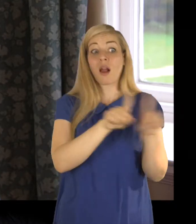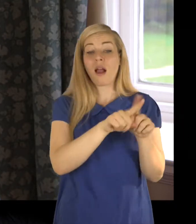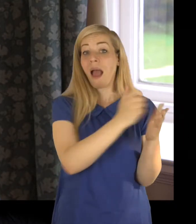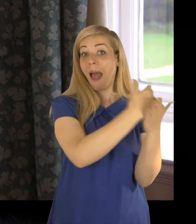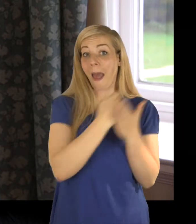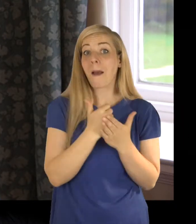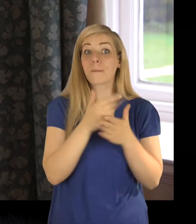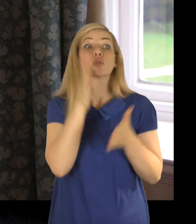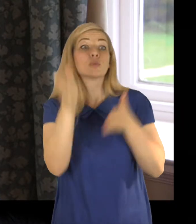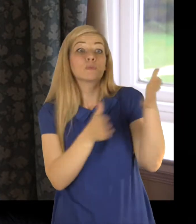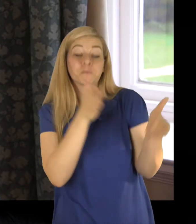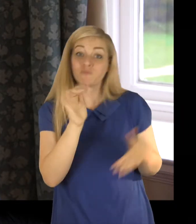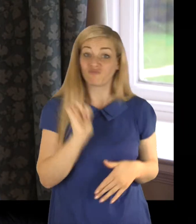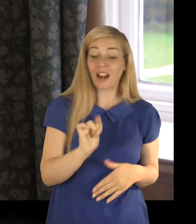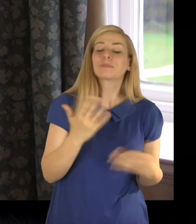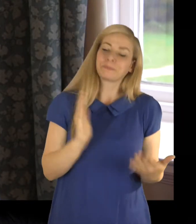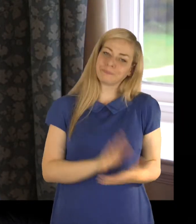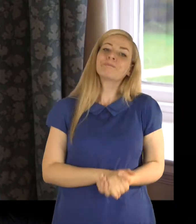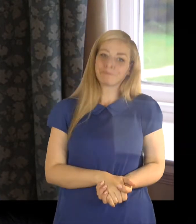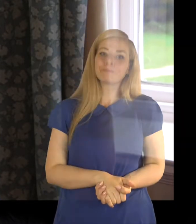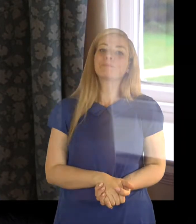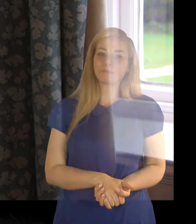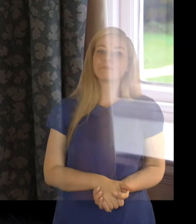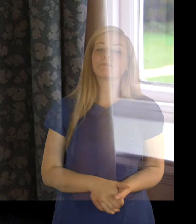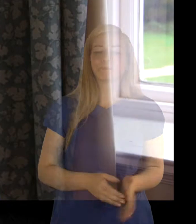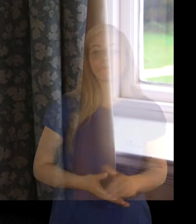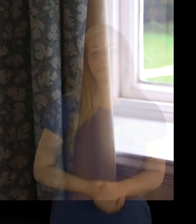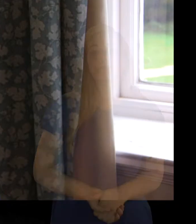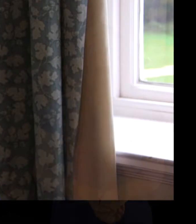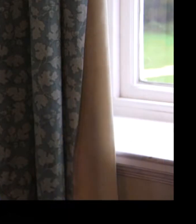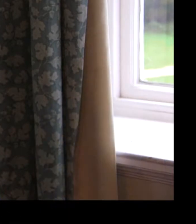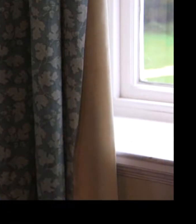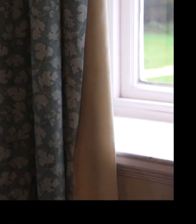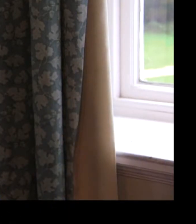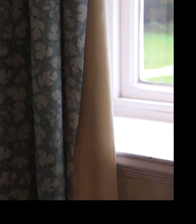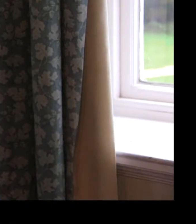Interviewer: Shown you round? Daniel: Mm-hmm, yes. Interviewer: What about where you live at the moment, Daniel? Can you tell us a bit about that? Daniel: I live in Peterborough. Peterborough, Orton Waterville.